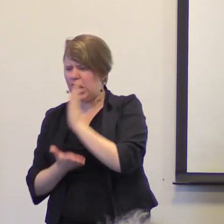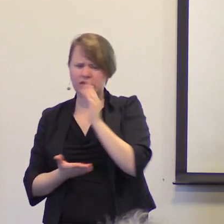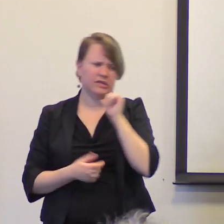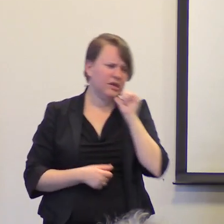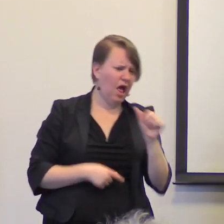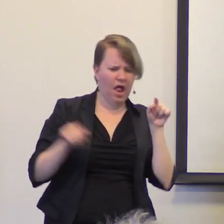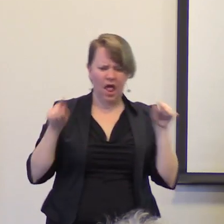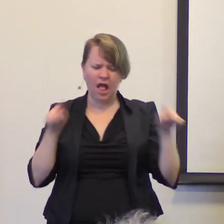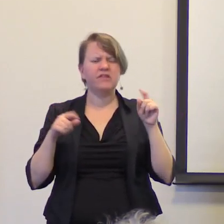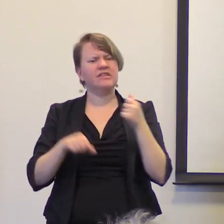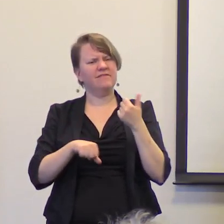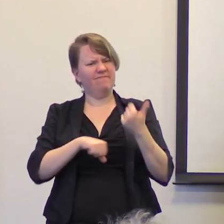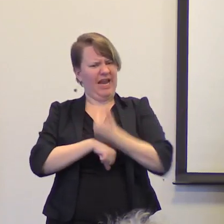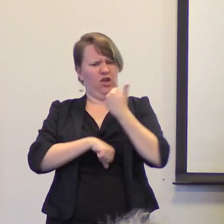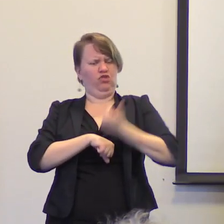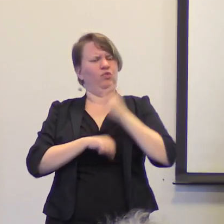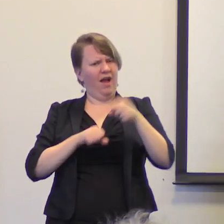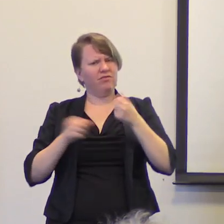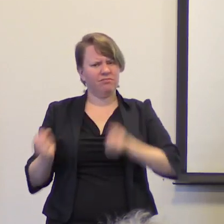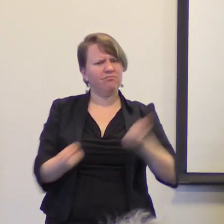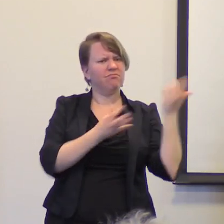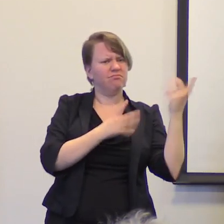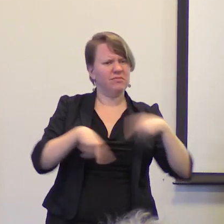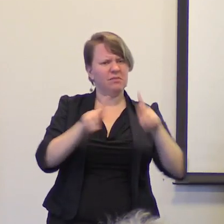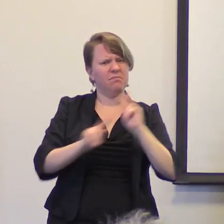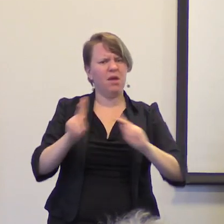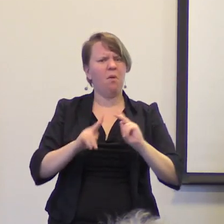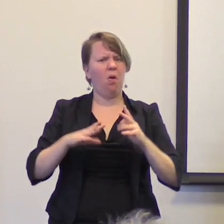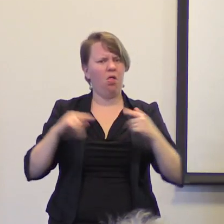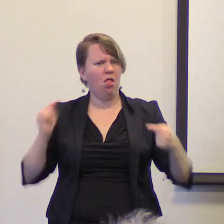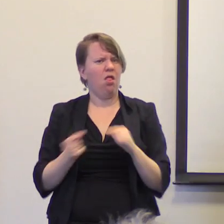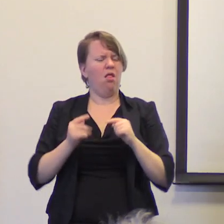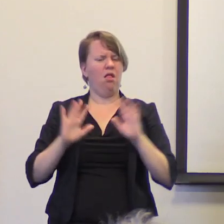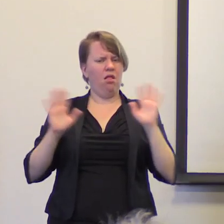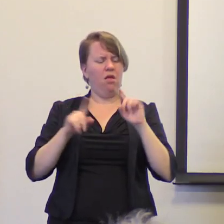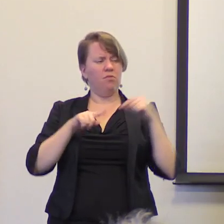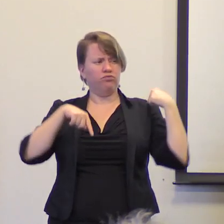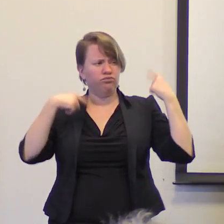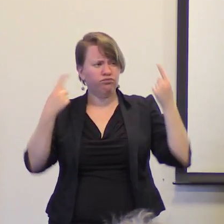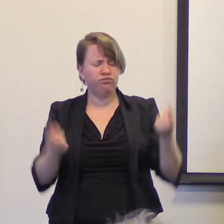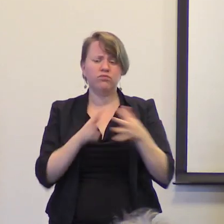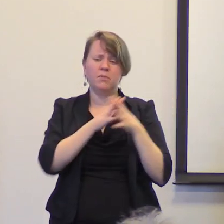We have to get rid of these dangerous people." But over time, the American people really changed their minds as they started to see